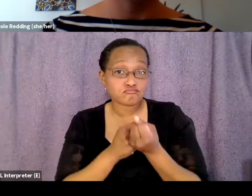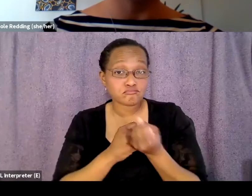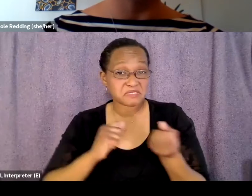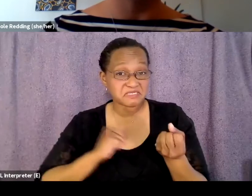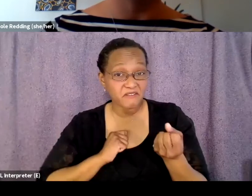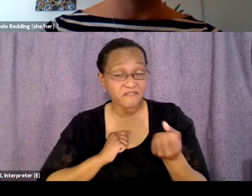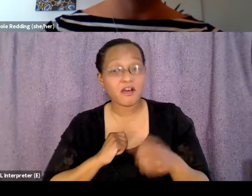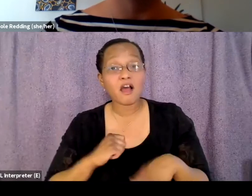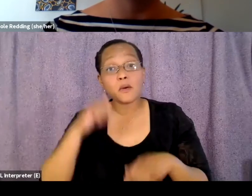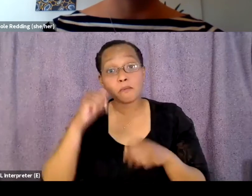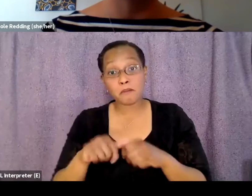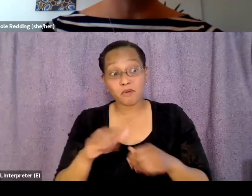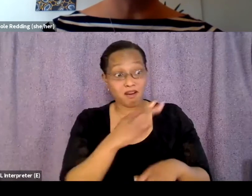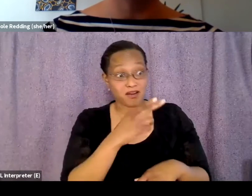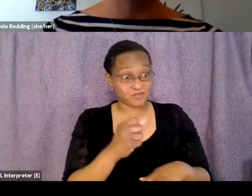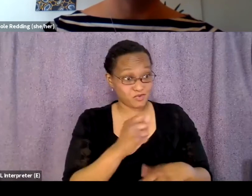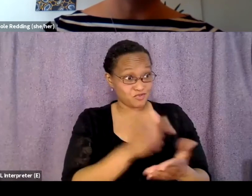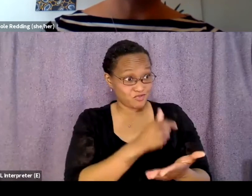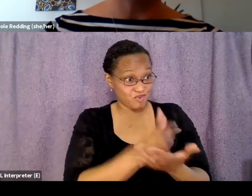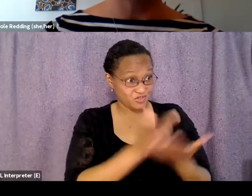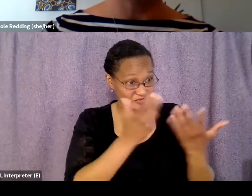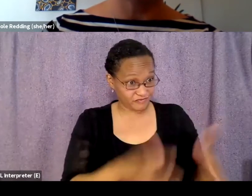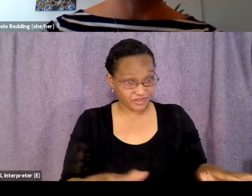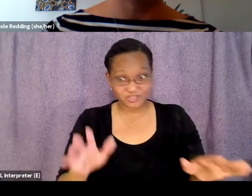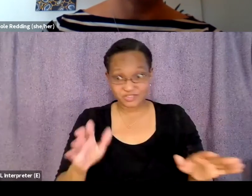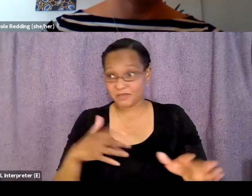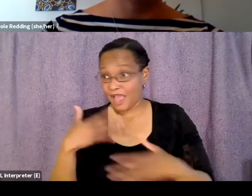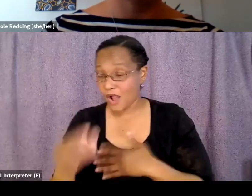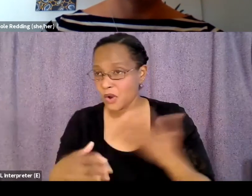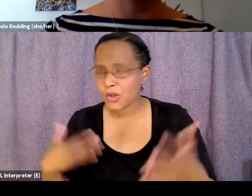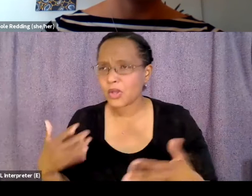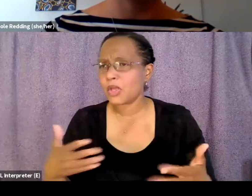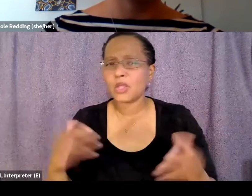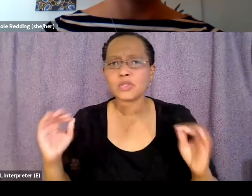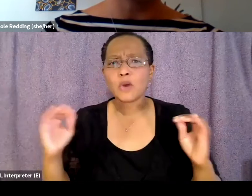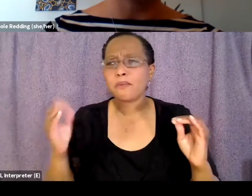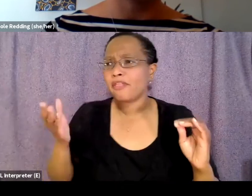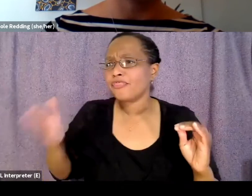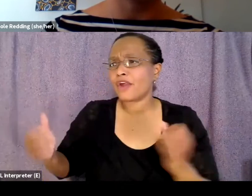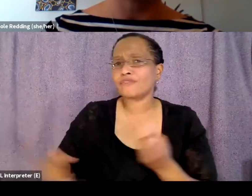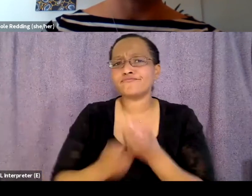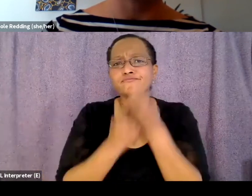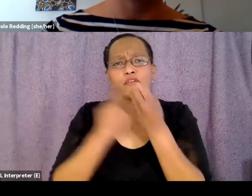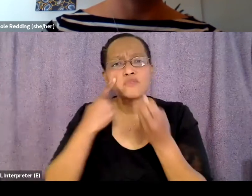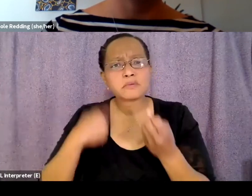Keah Brown: There was no one to speak up for me and sometimes it's exhausting to have to be the one to care.